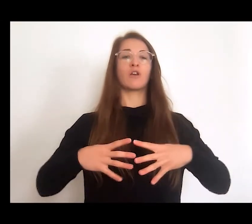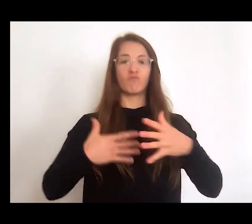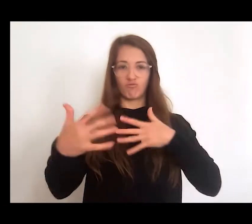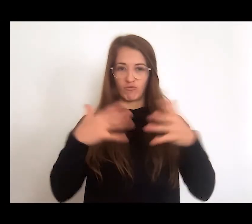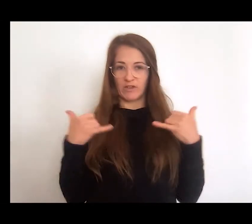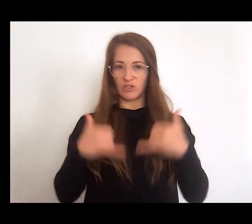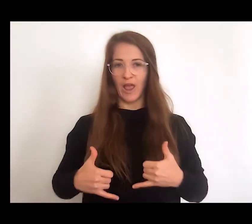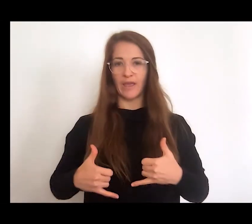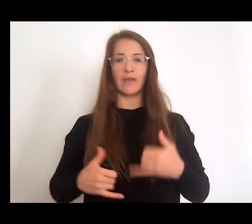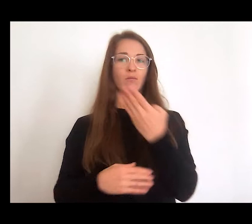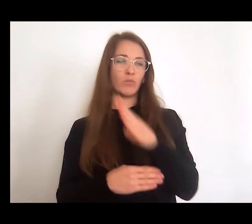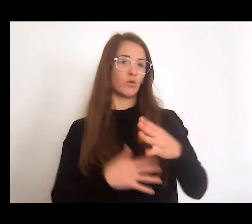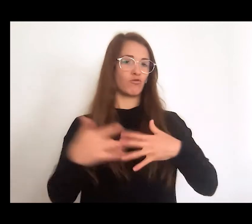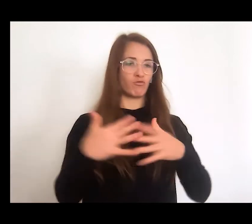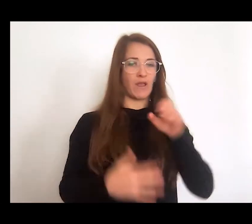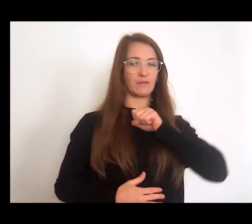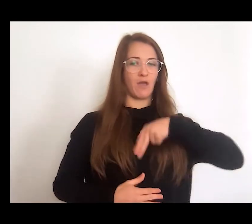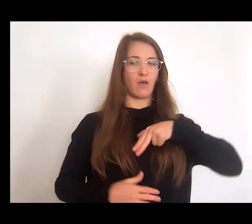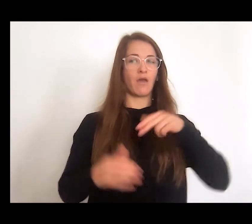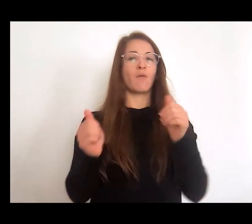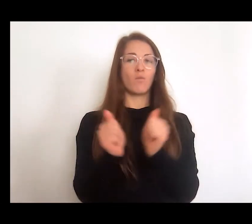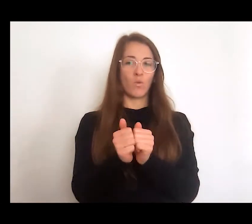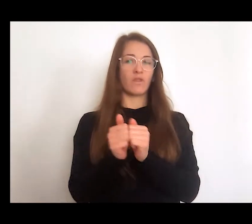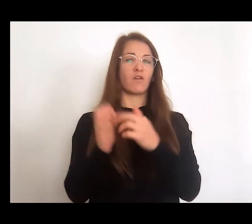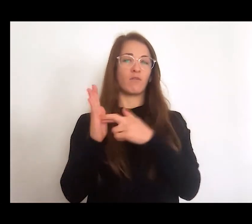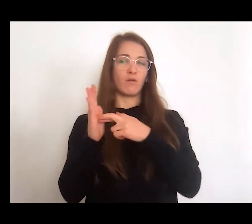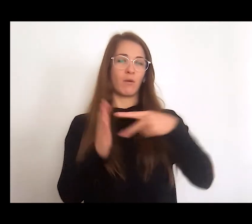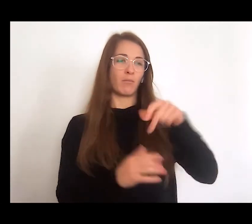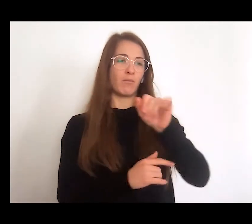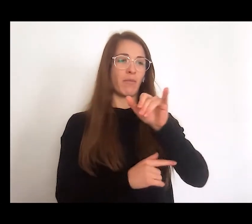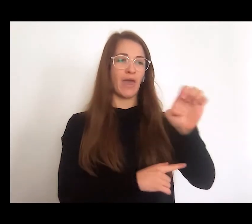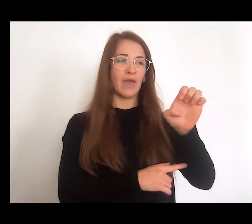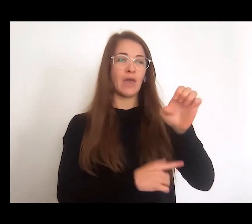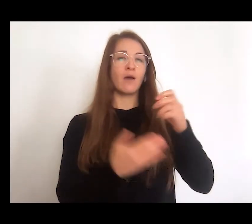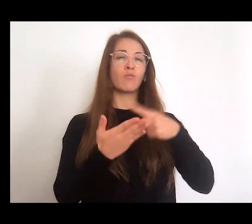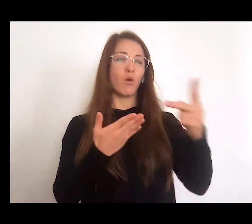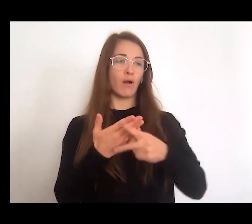WHITE SHARE GRAY JACKET, GRAY AND BLUE TIE.